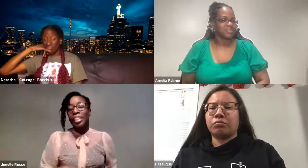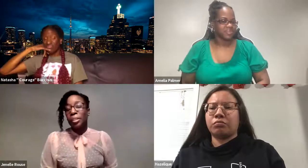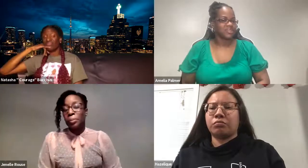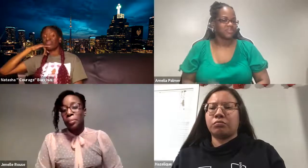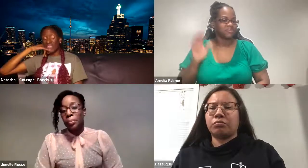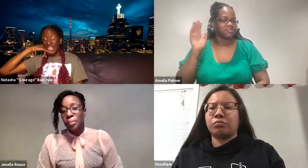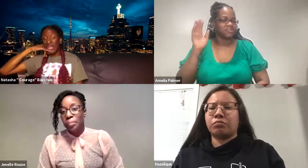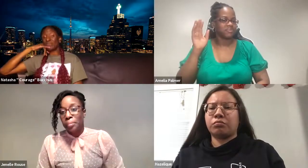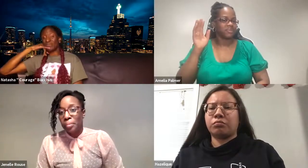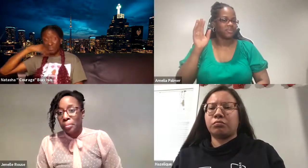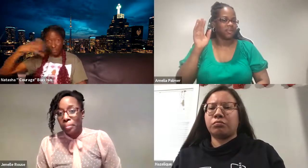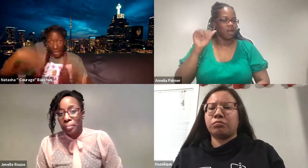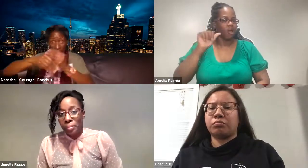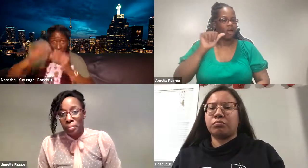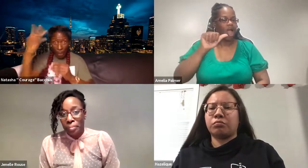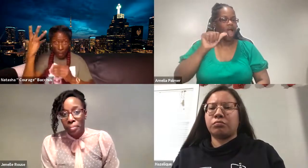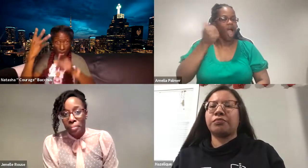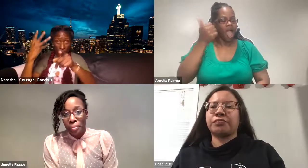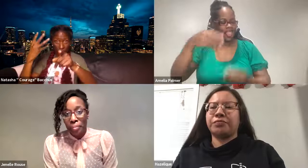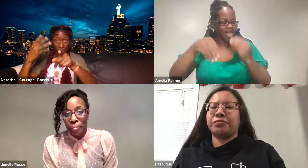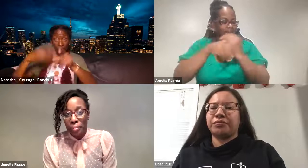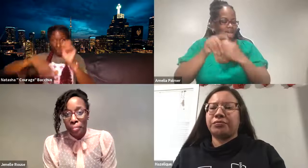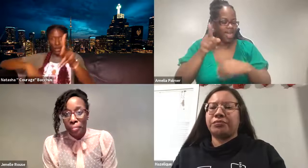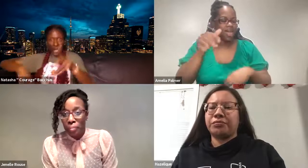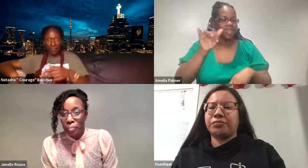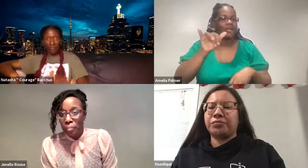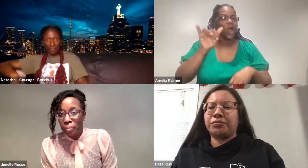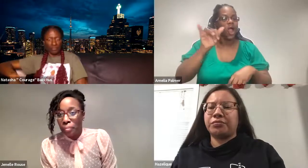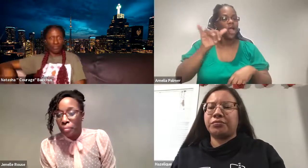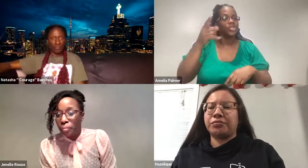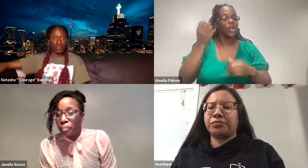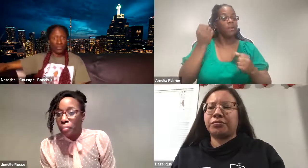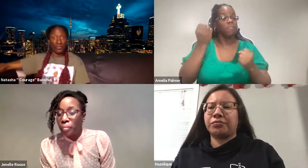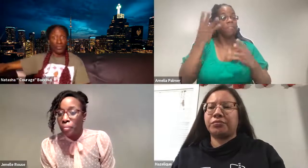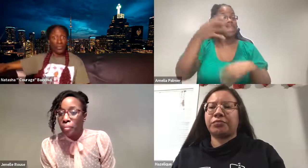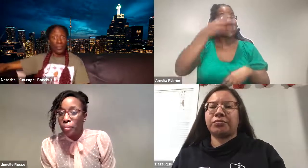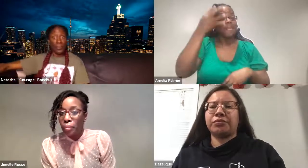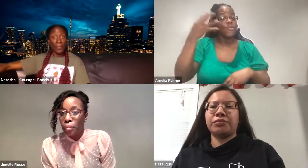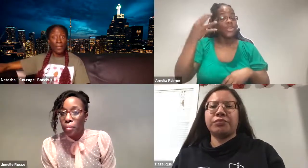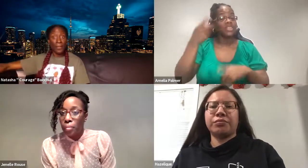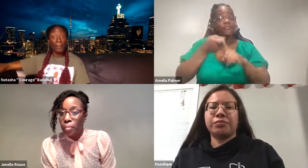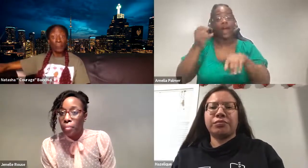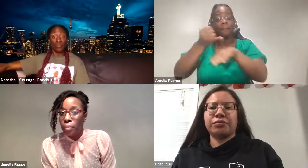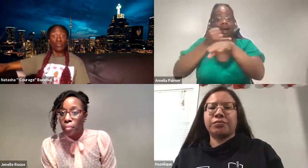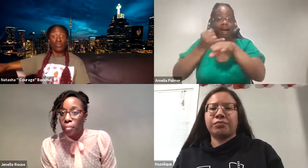language can often help their self-esteem as well - i want to add i want to add says Amelia,